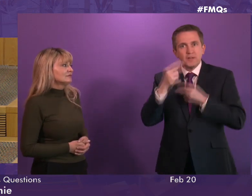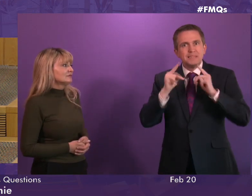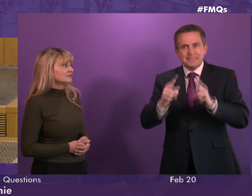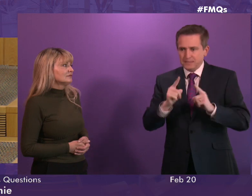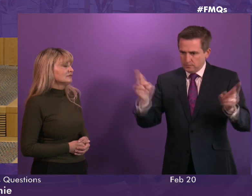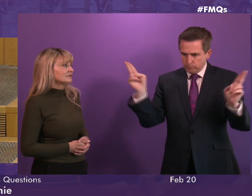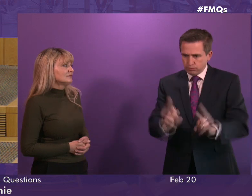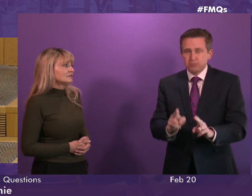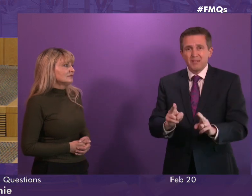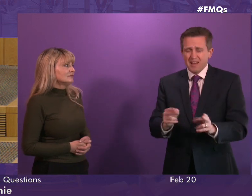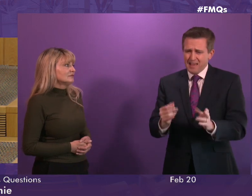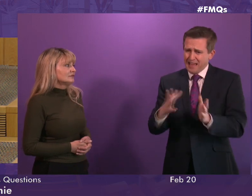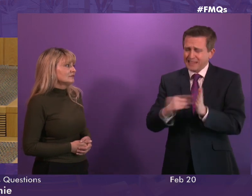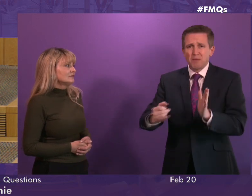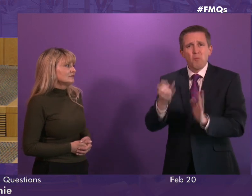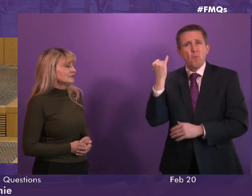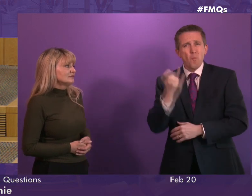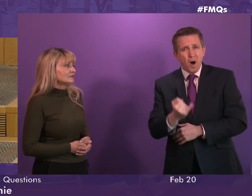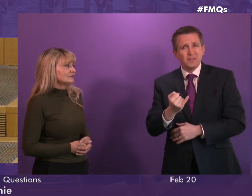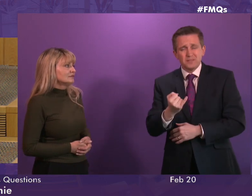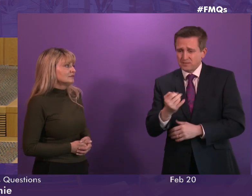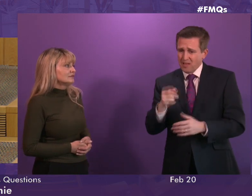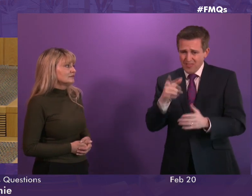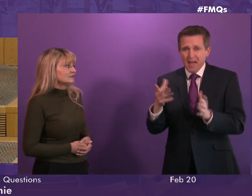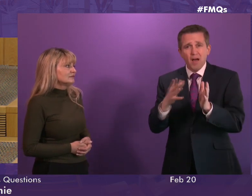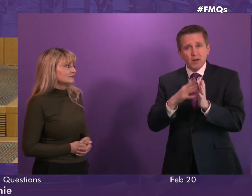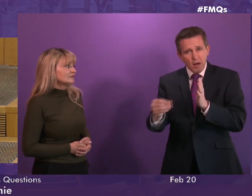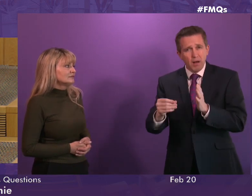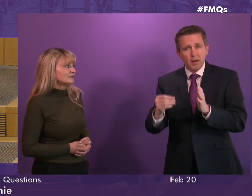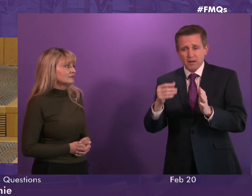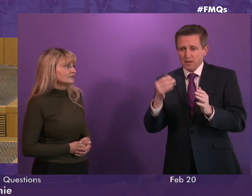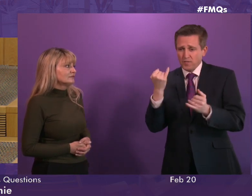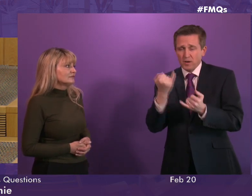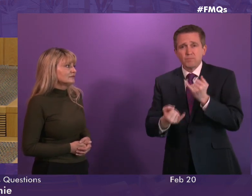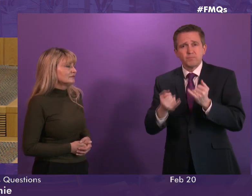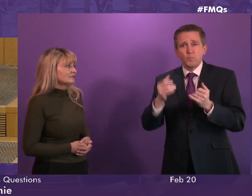“worst example of a short-term cut with devastating long-term impacts.”